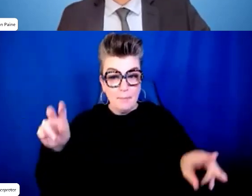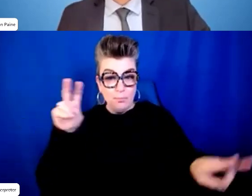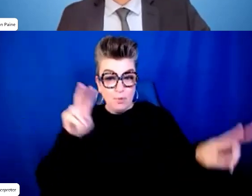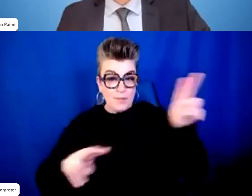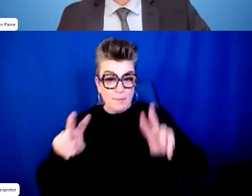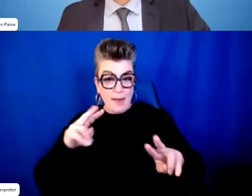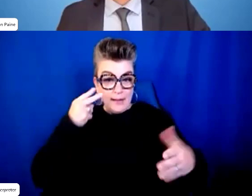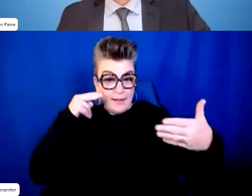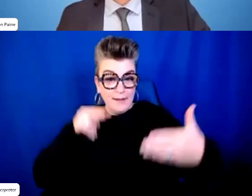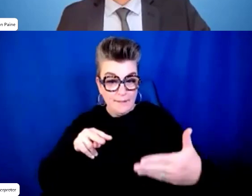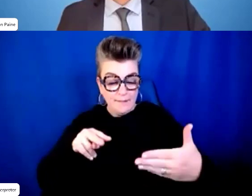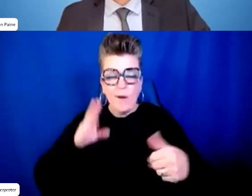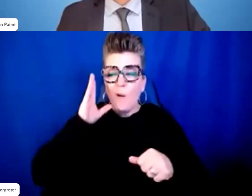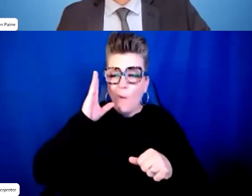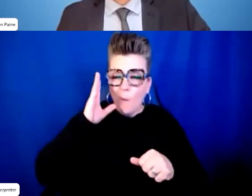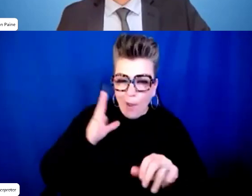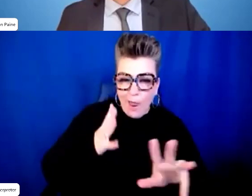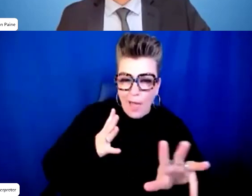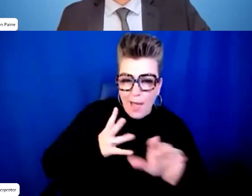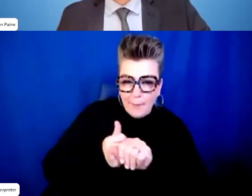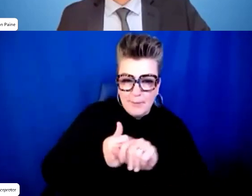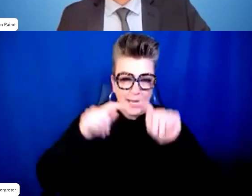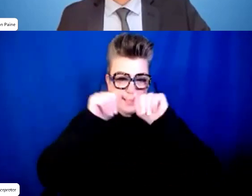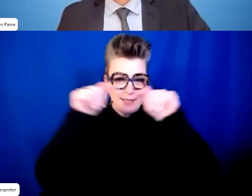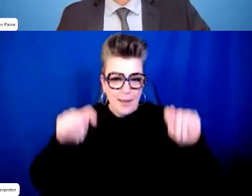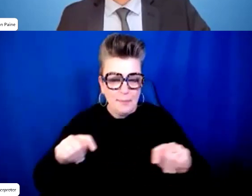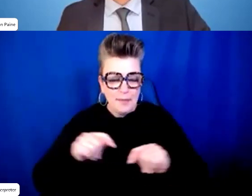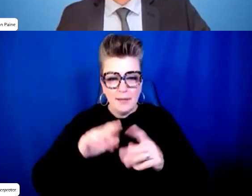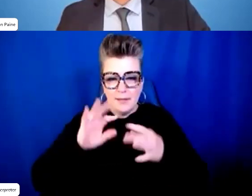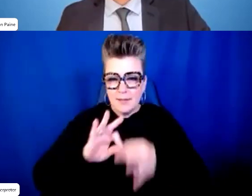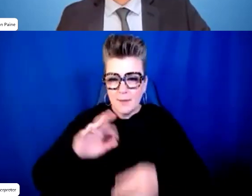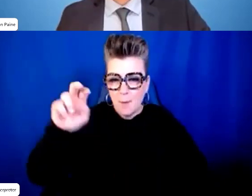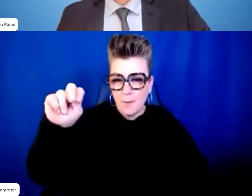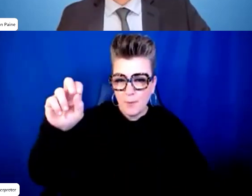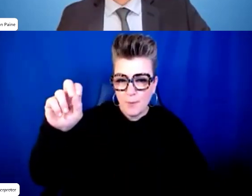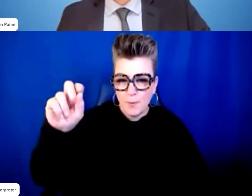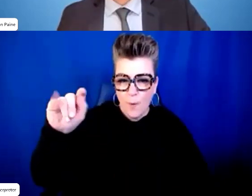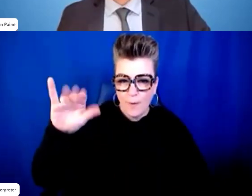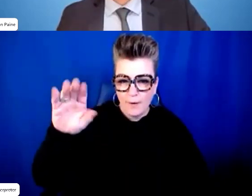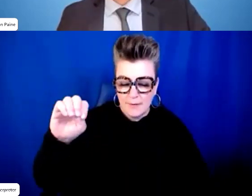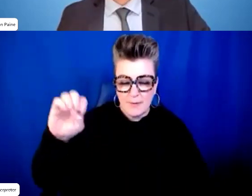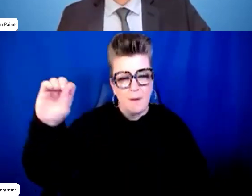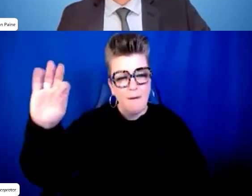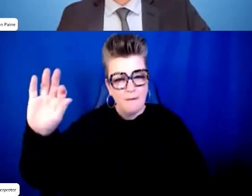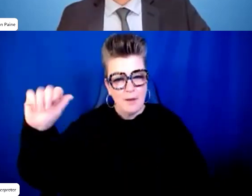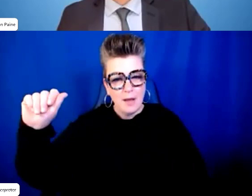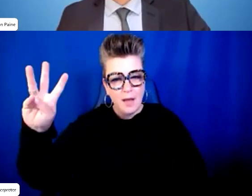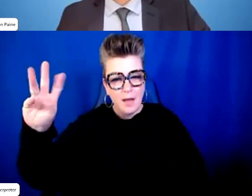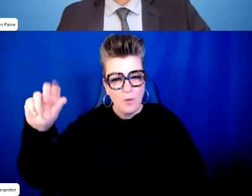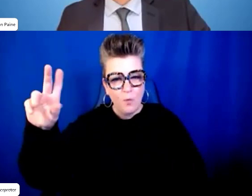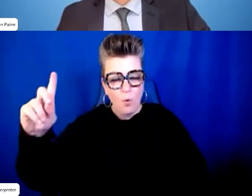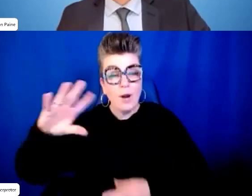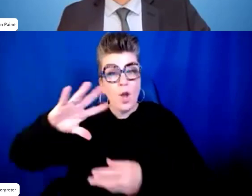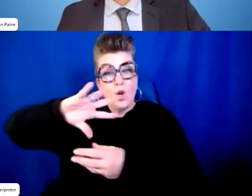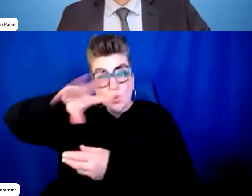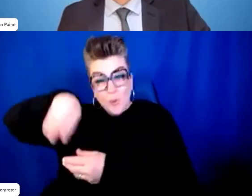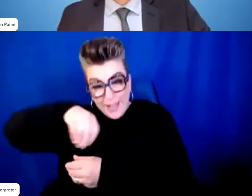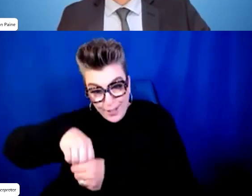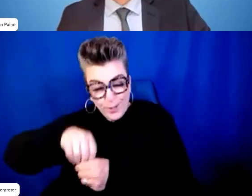templates to be able to accommodate incorporation of the data management and sharing plans as part of the terms and conditions of Award,